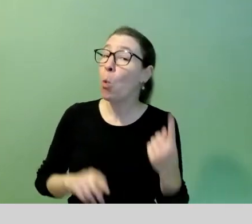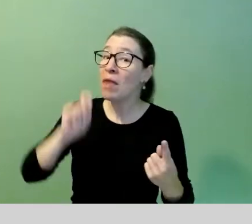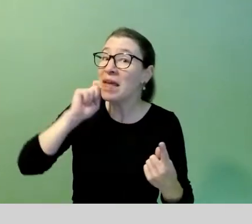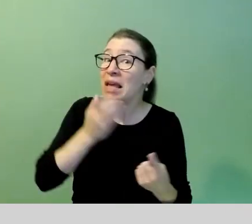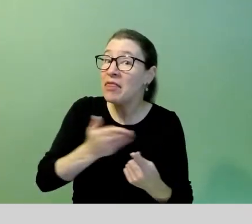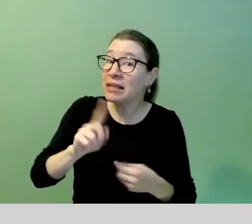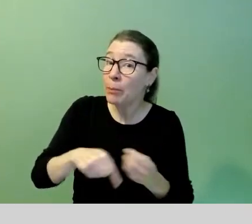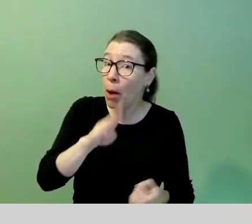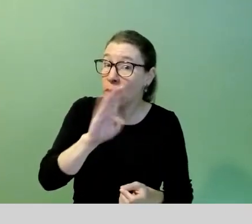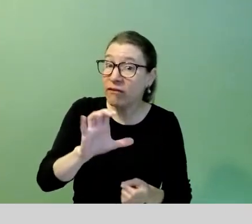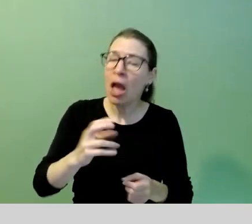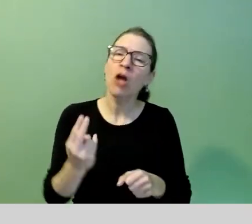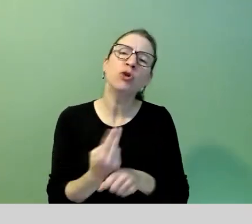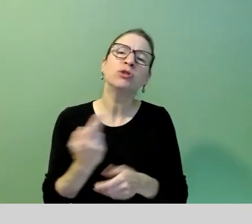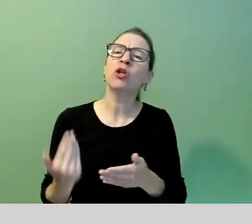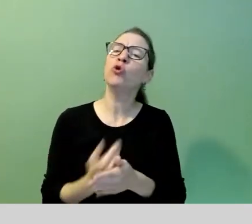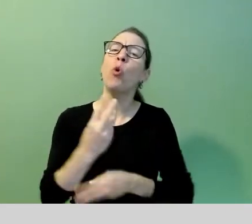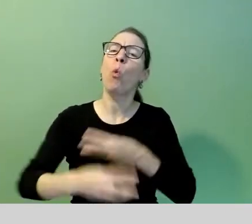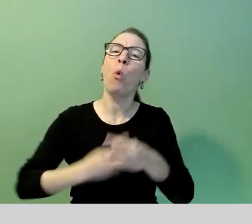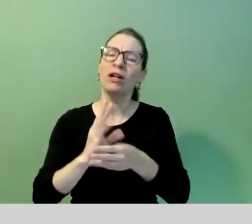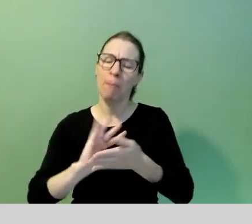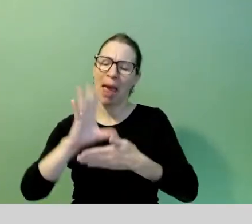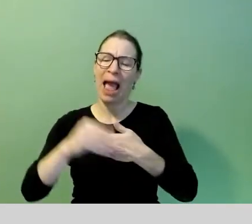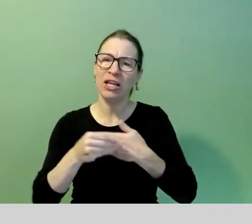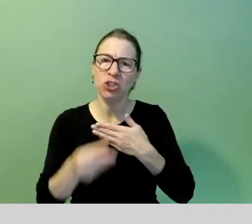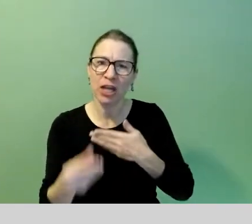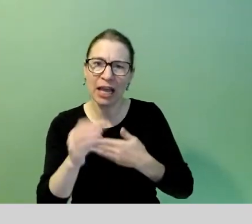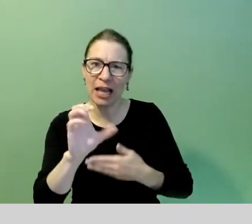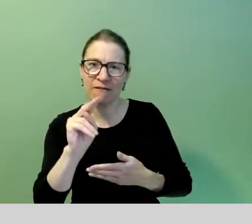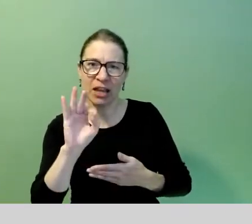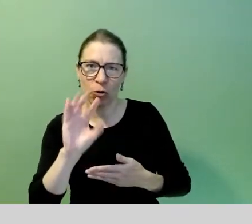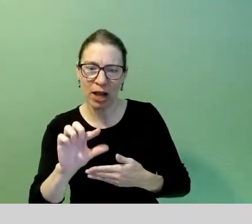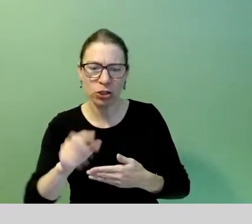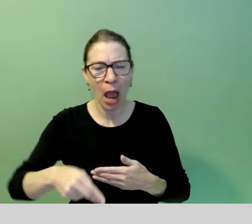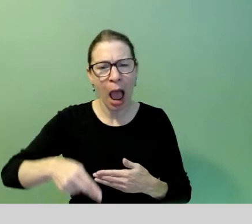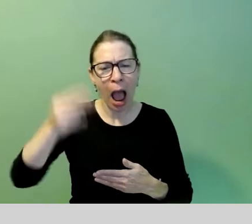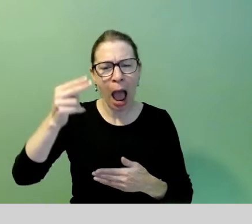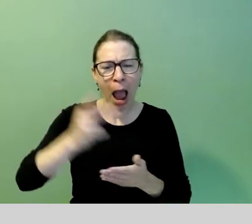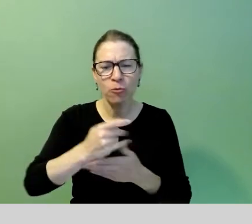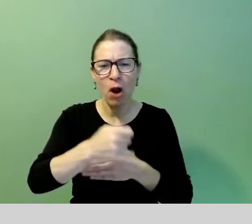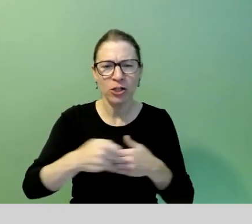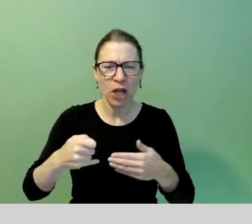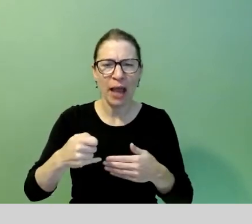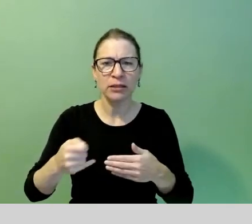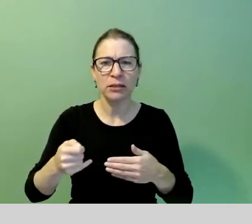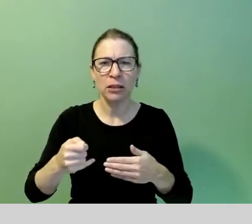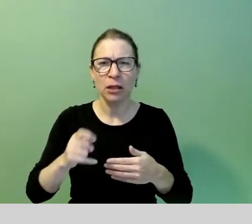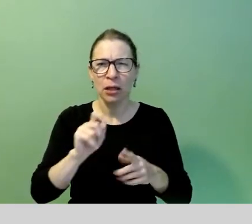of packaging configuration, pyproject.toml. Unfortunately for us, it fills this out